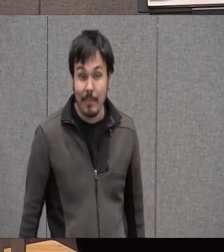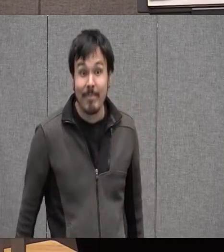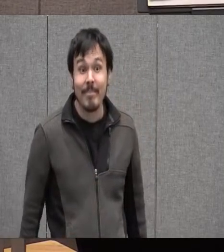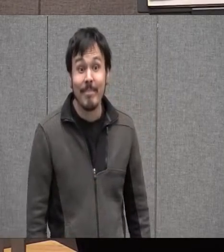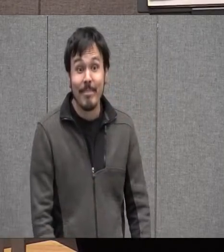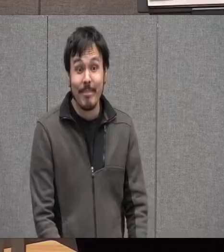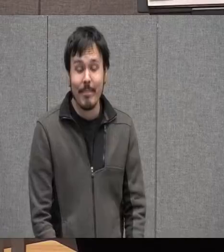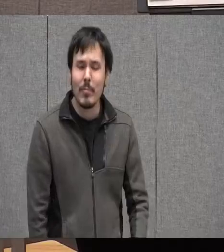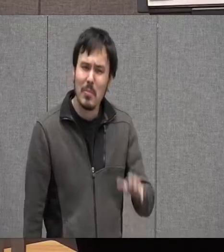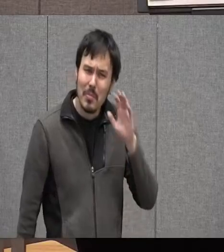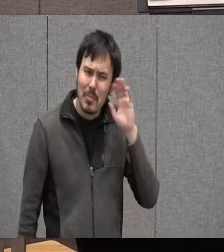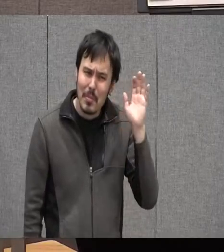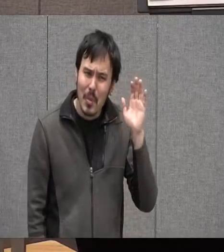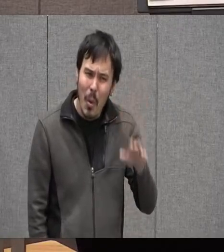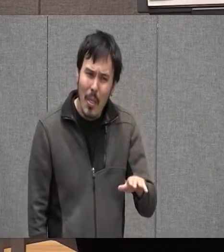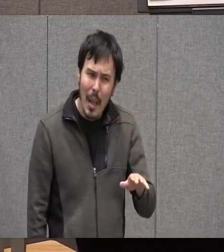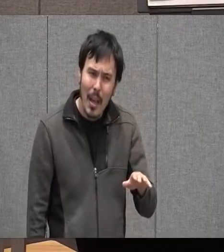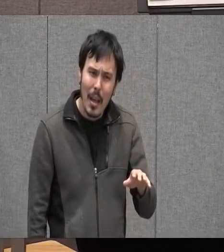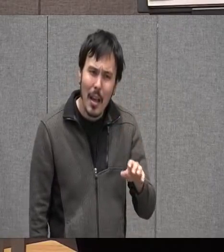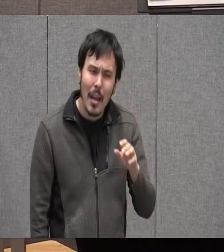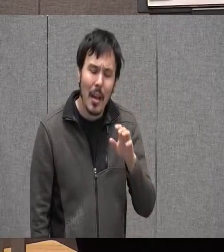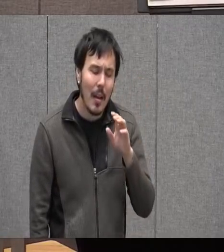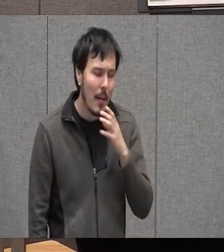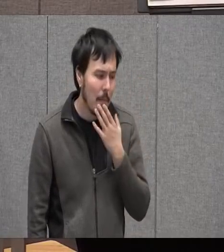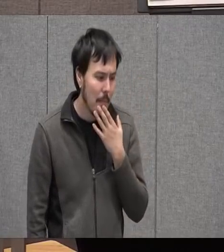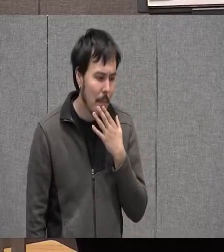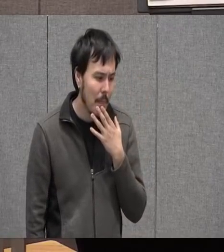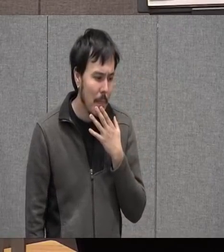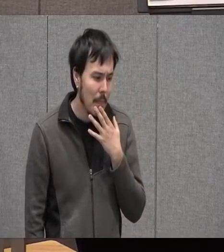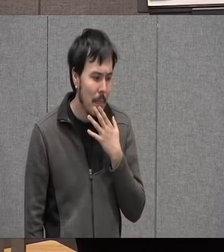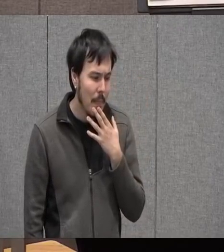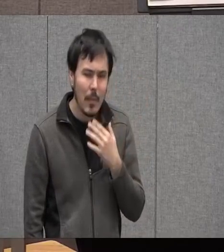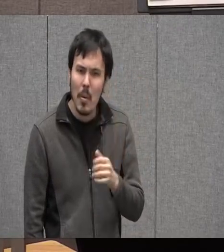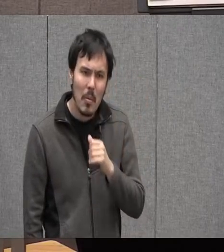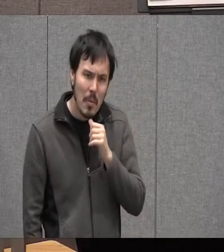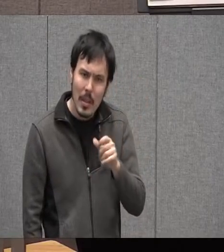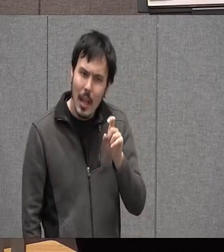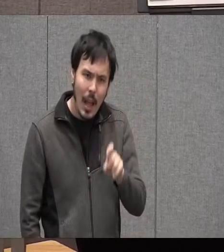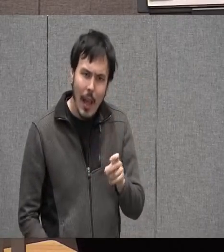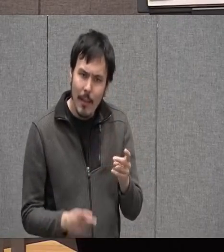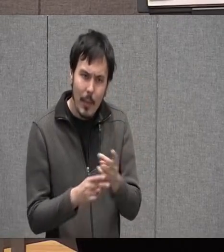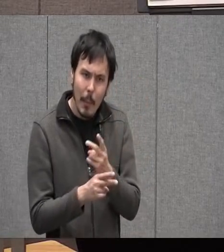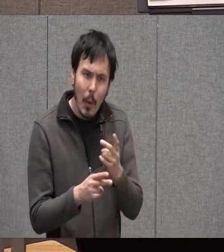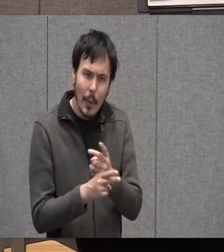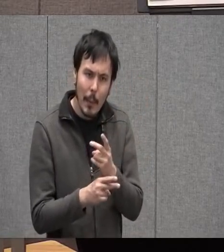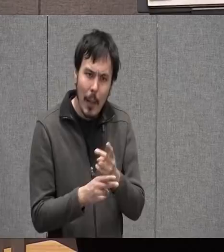Did you notice that we didn't even really have to multiply this, why not?